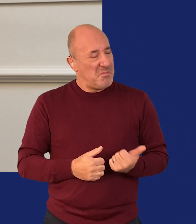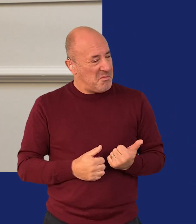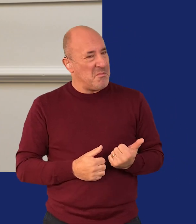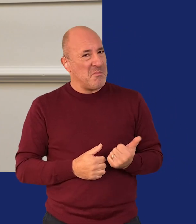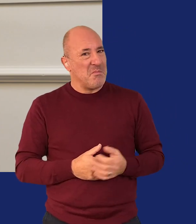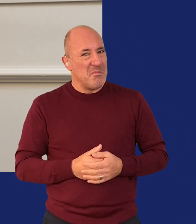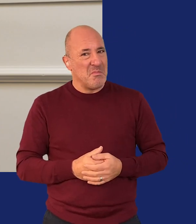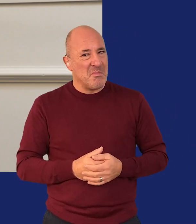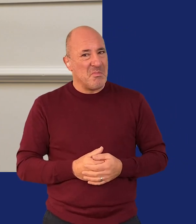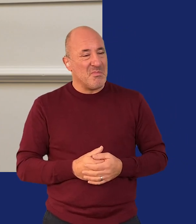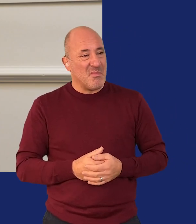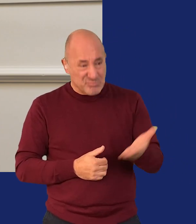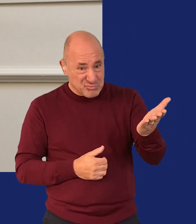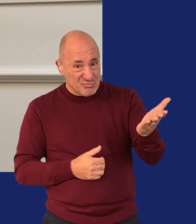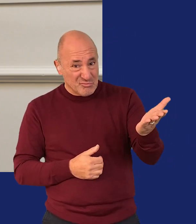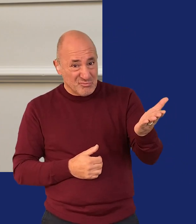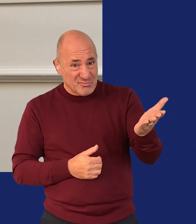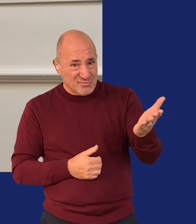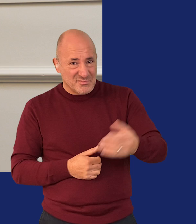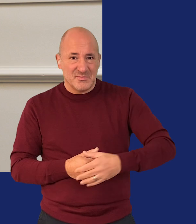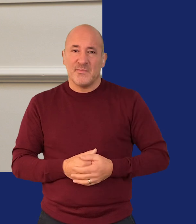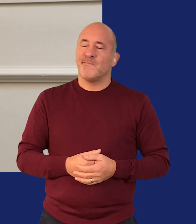Like, is there anything you'd like to add?